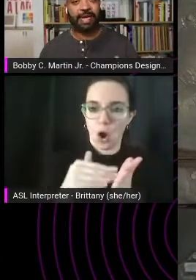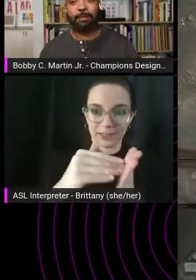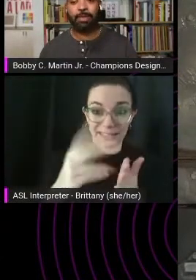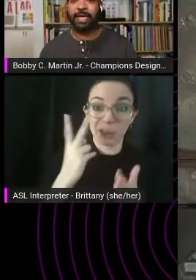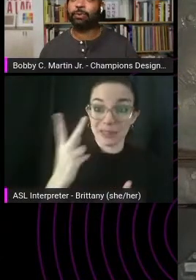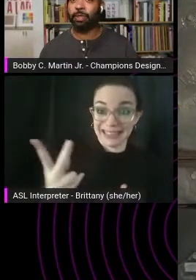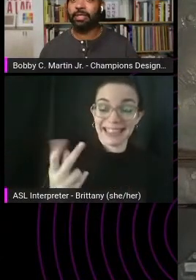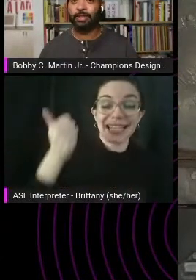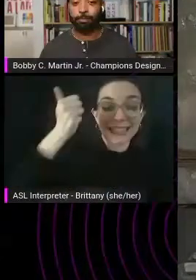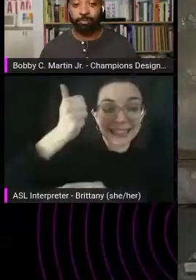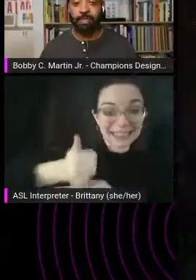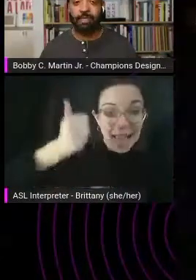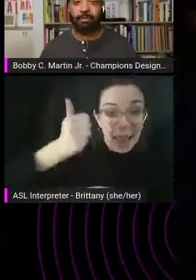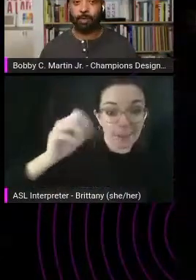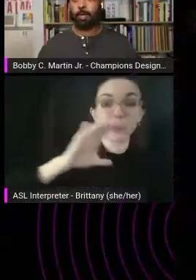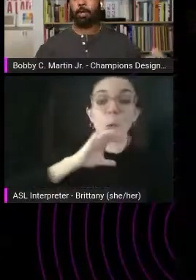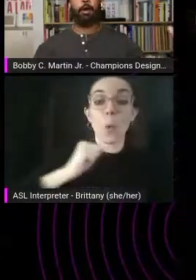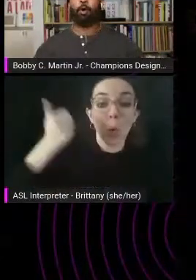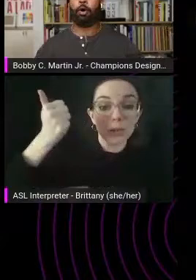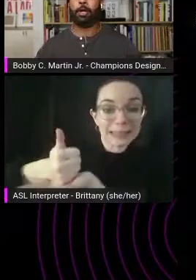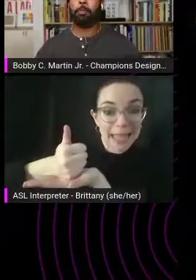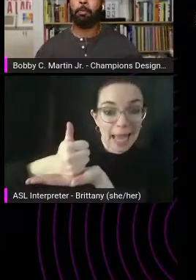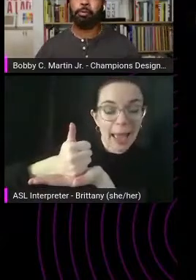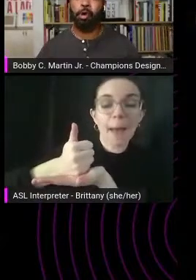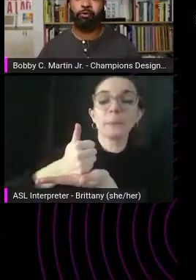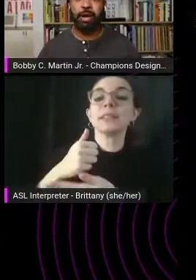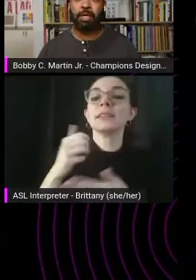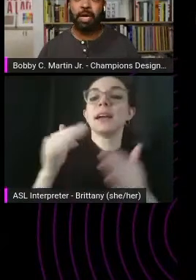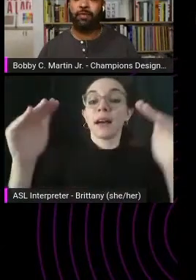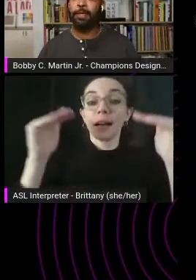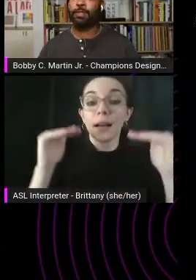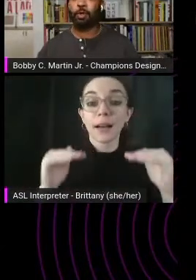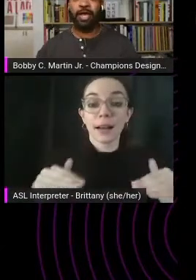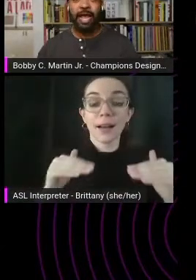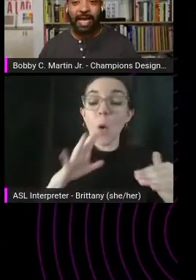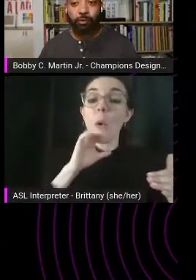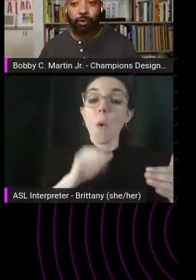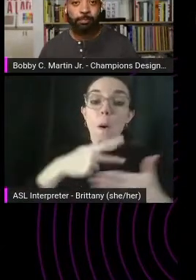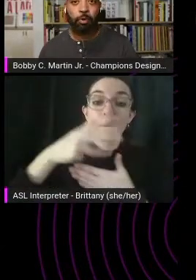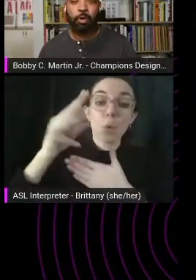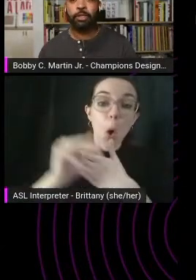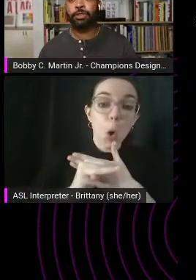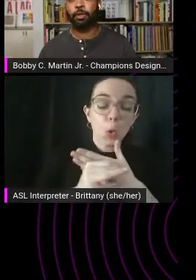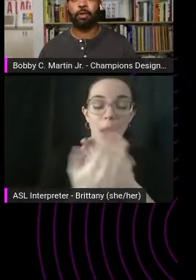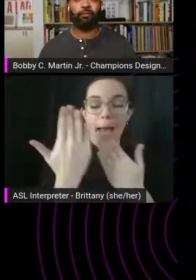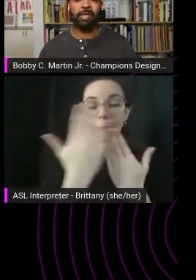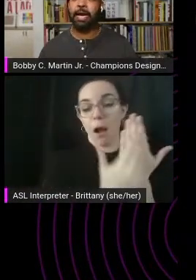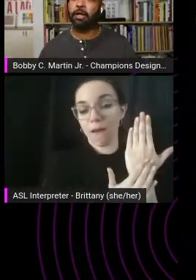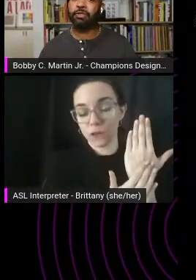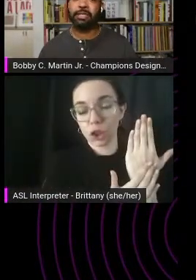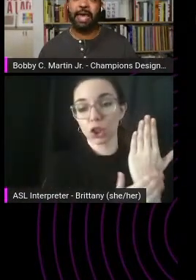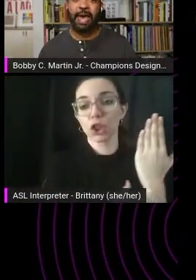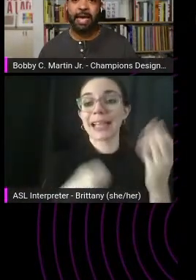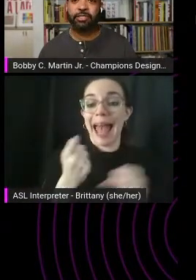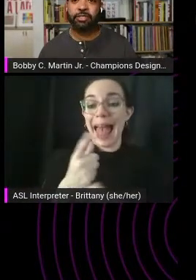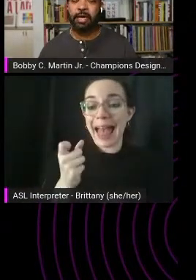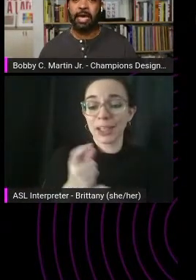the name plates when things are printed. On program covers, on annual reports, on flyers and ads.